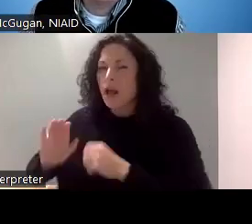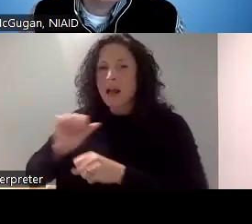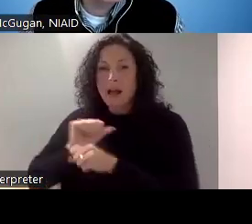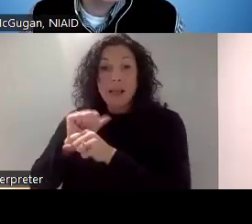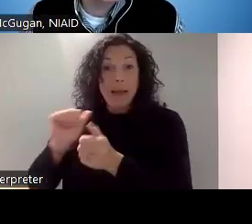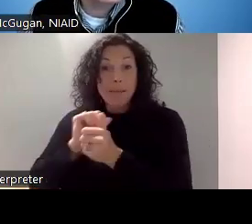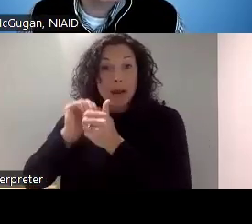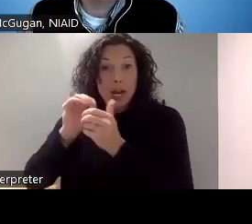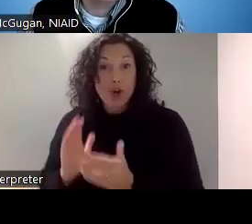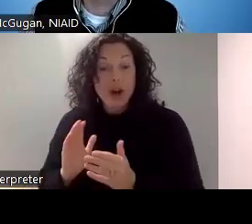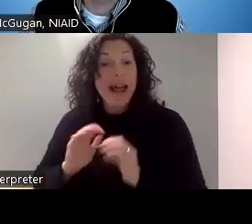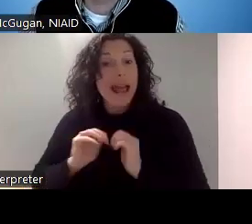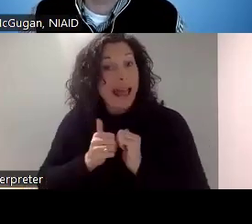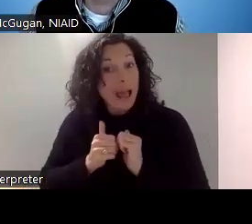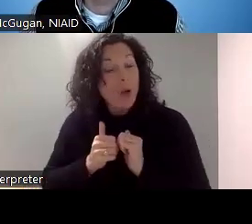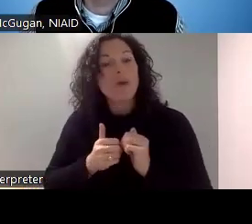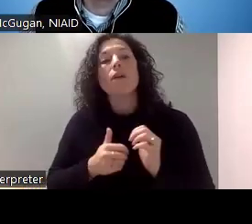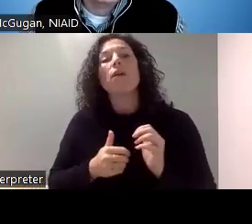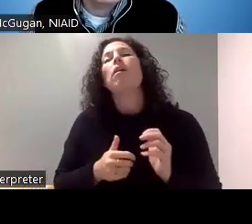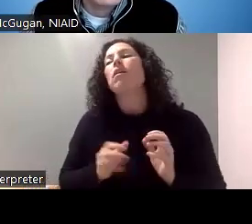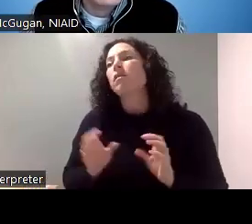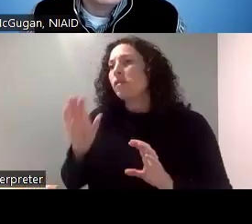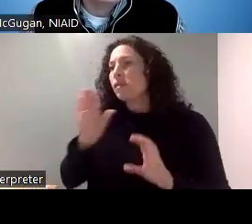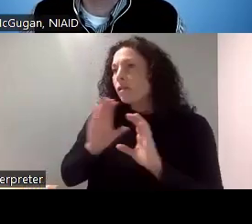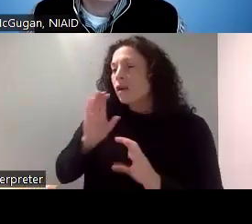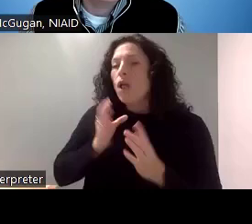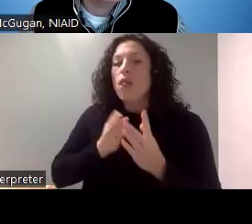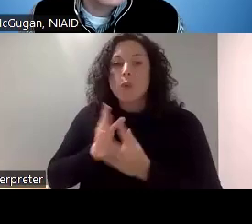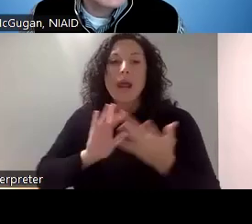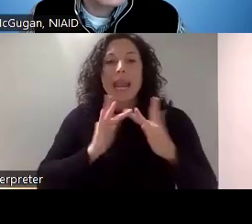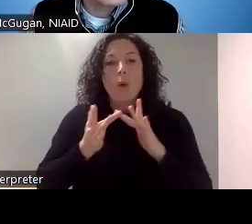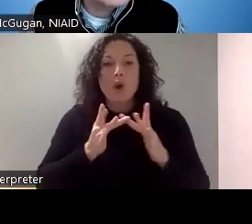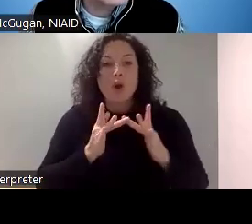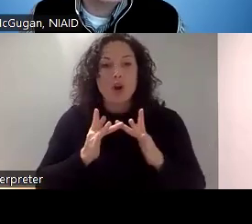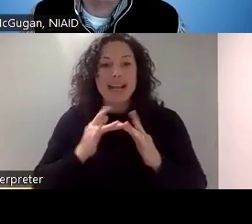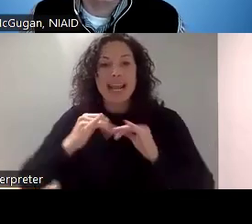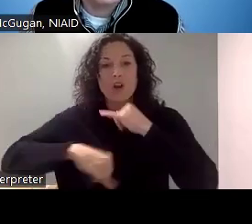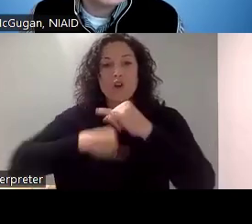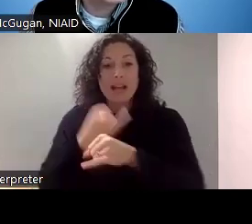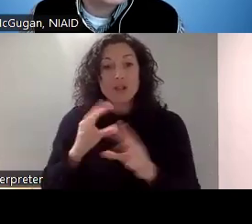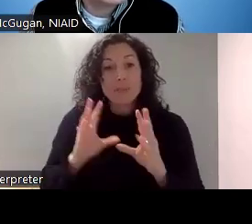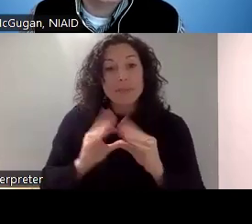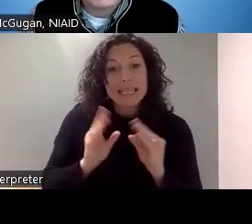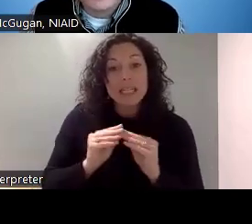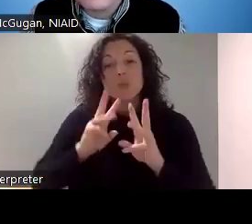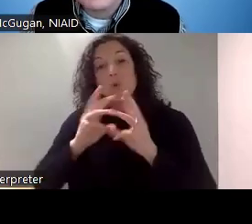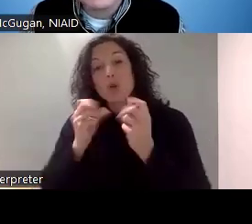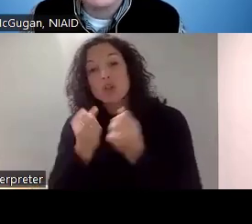One of the best ways I've found is through networking like: international meetings, workshops, conferences.